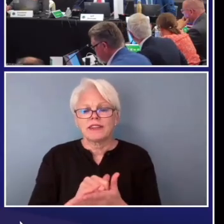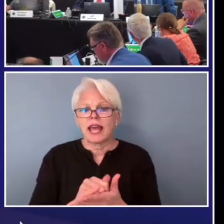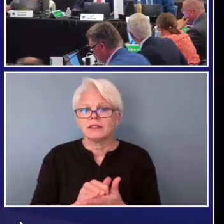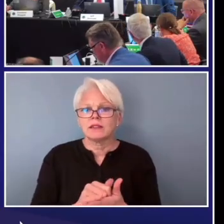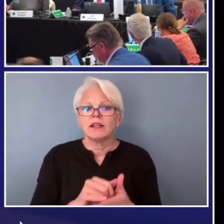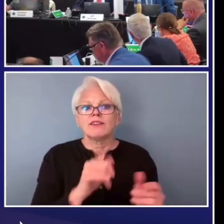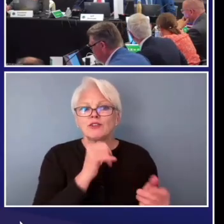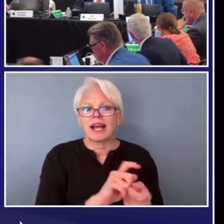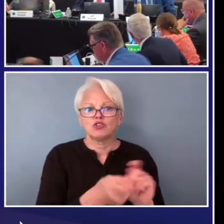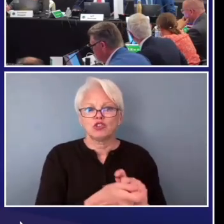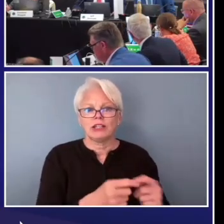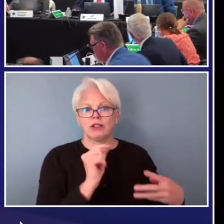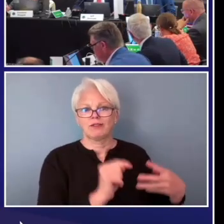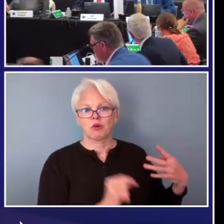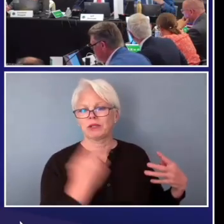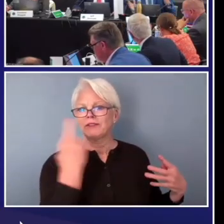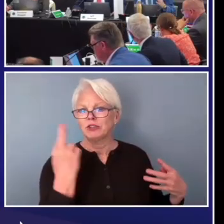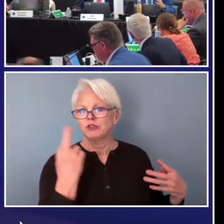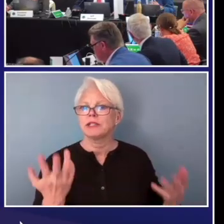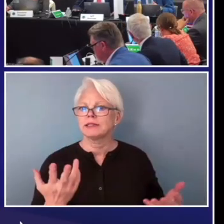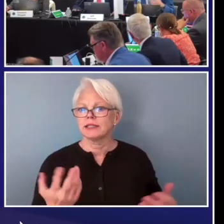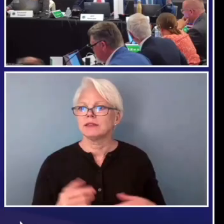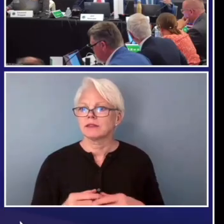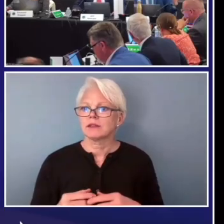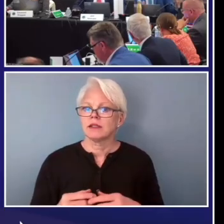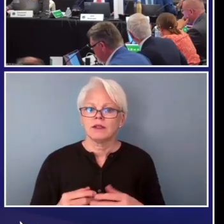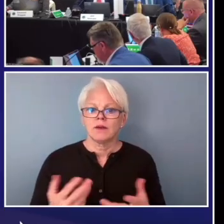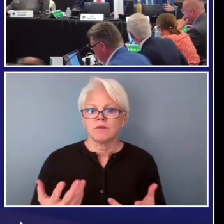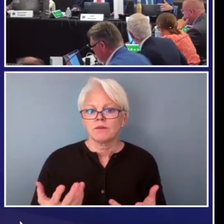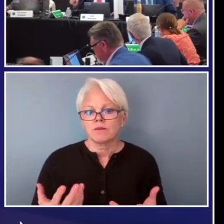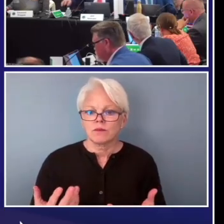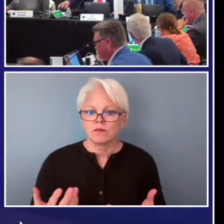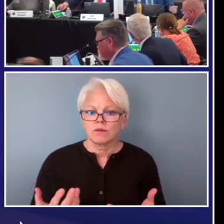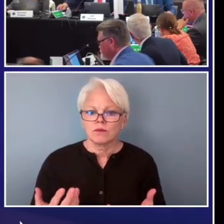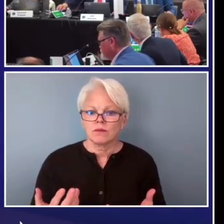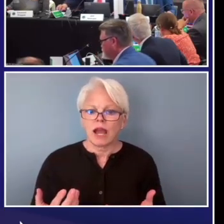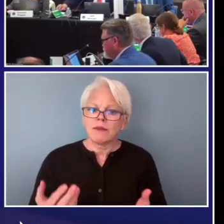rather than, you know, that the change was to basically to approve the change. So, yeah.